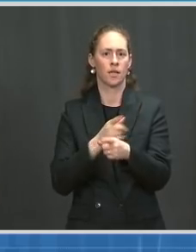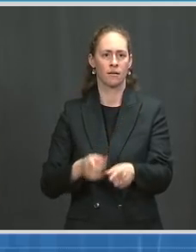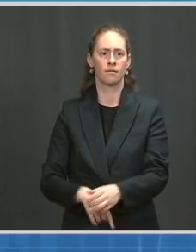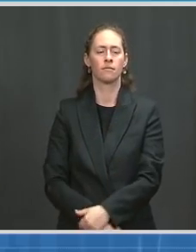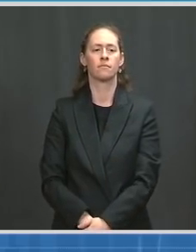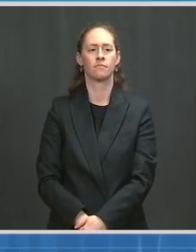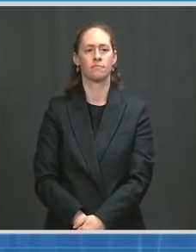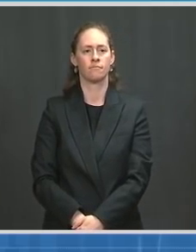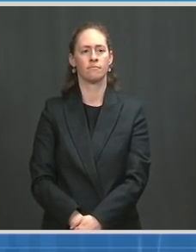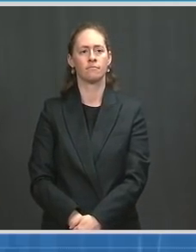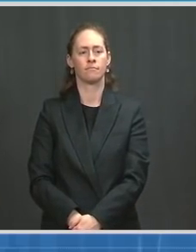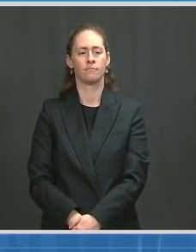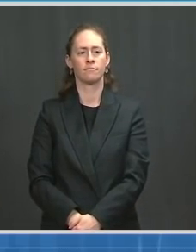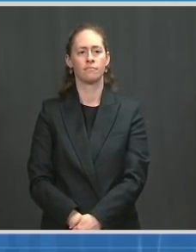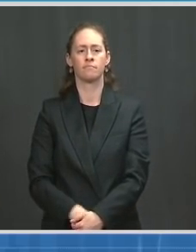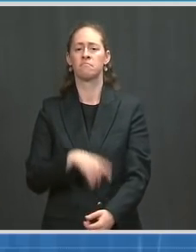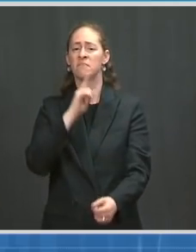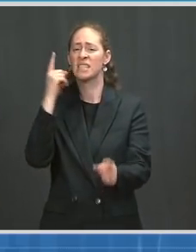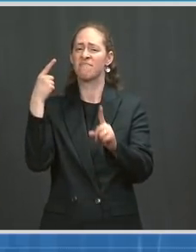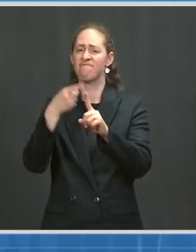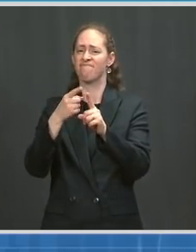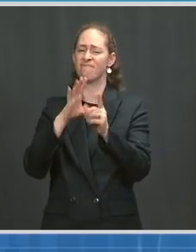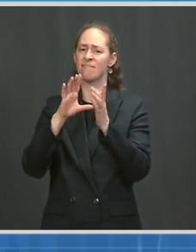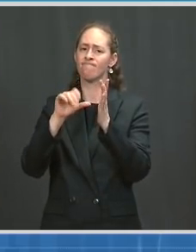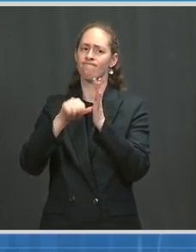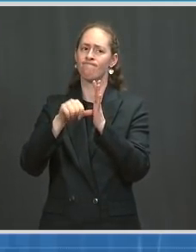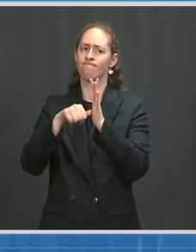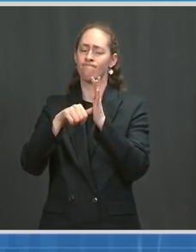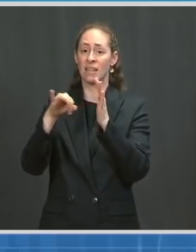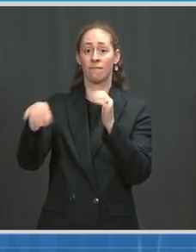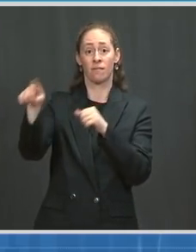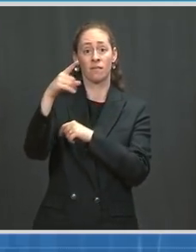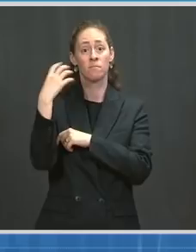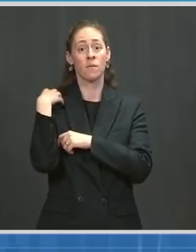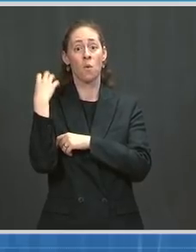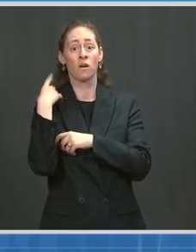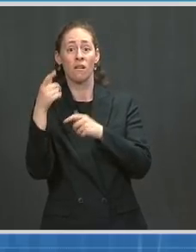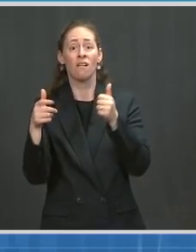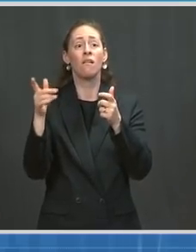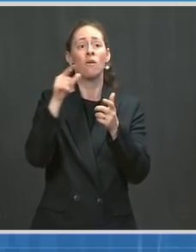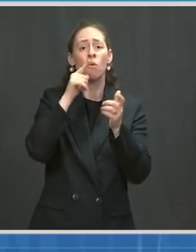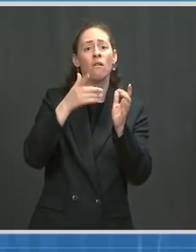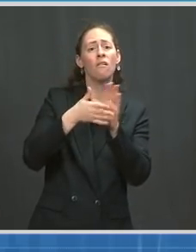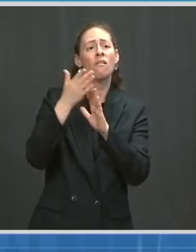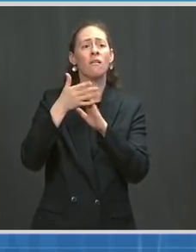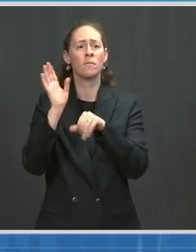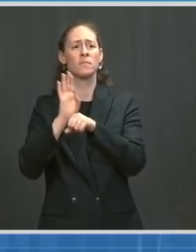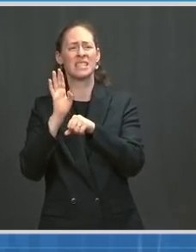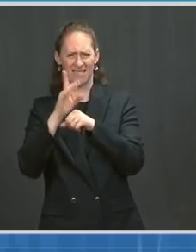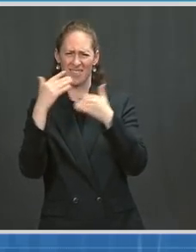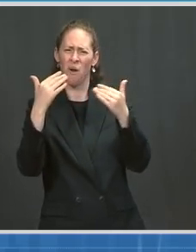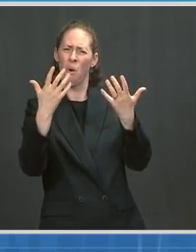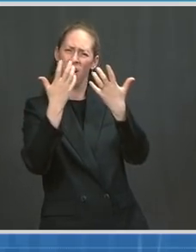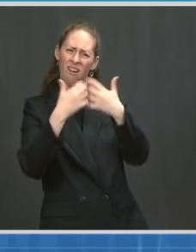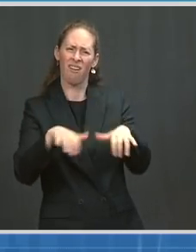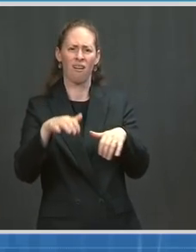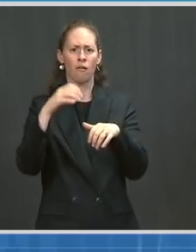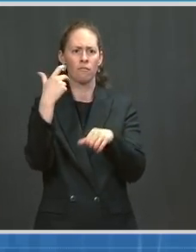I would strongly encourage you to do this, as well as giving your employees time off. Dr. Murthy, did you have anything you wanted to add